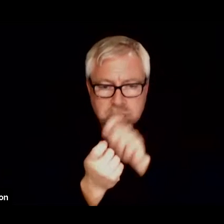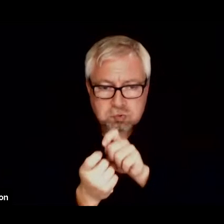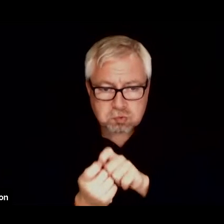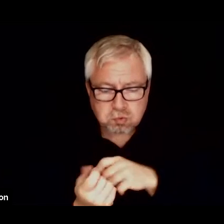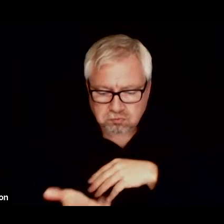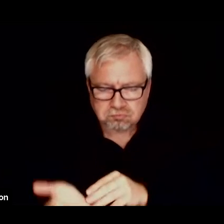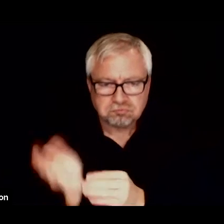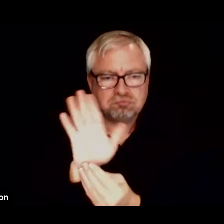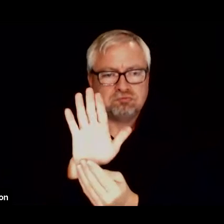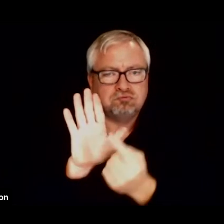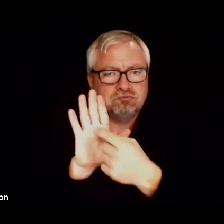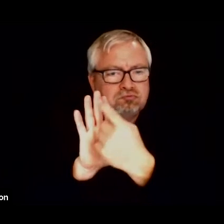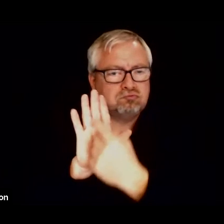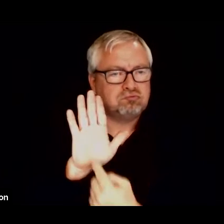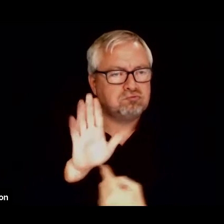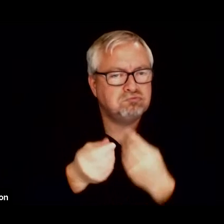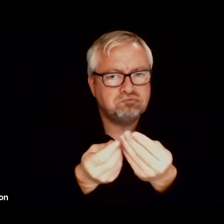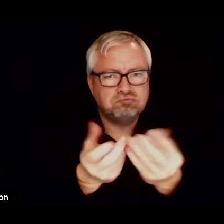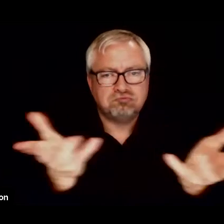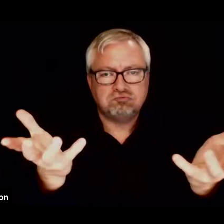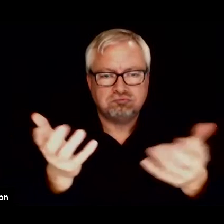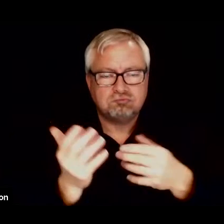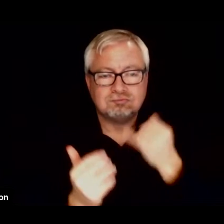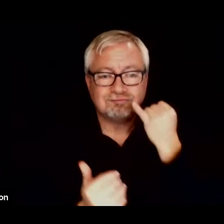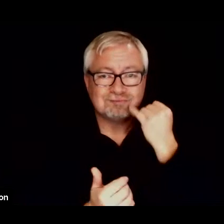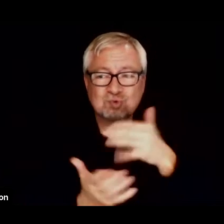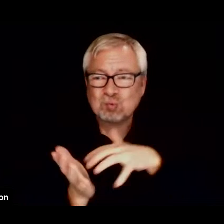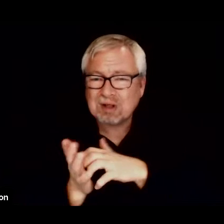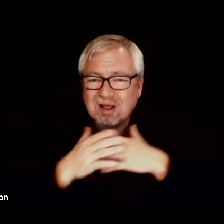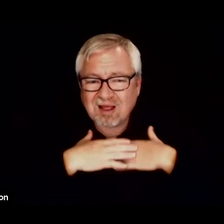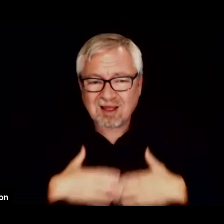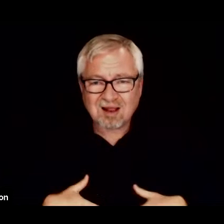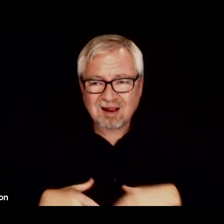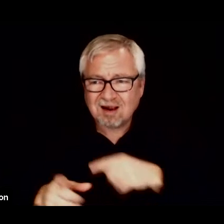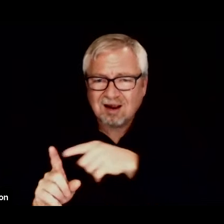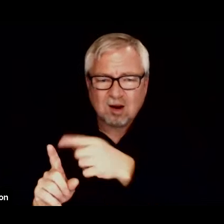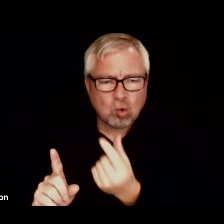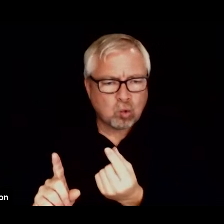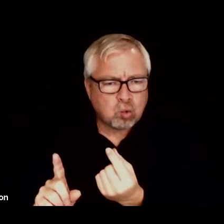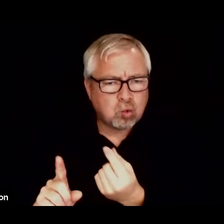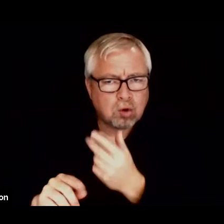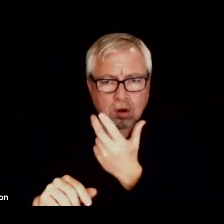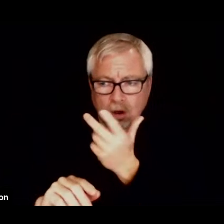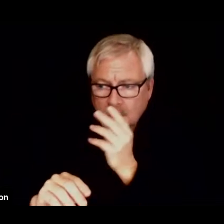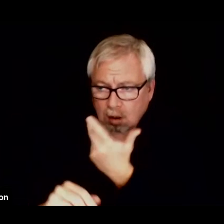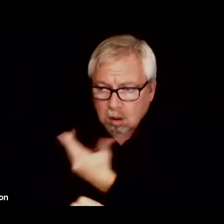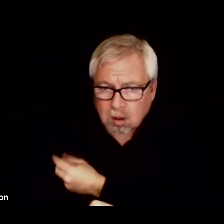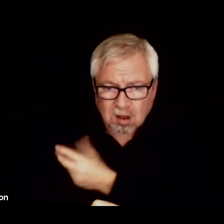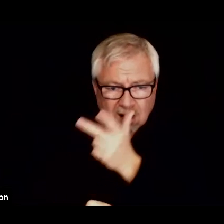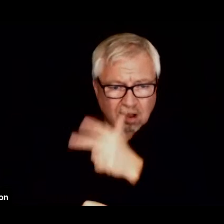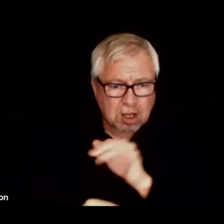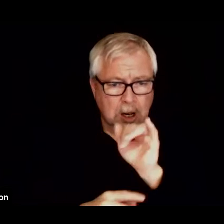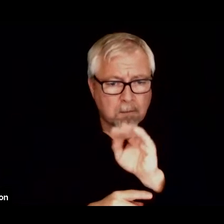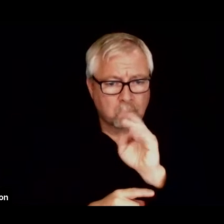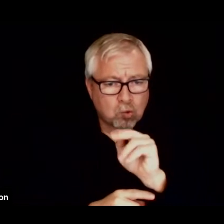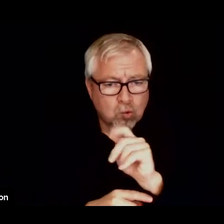vaccine and any potential counter-indications for specific people. I also want to make uh